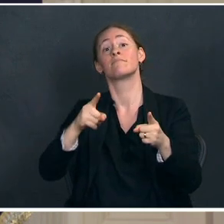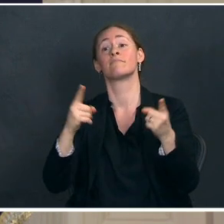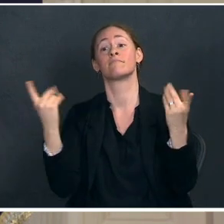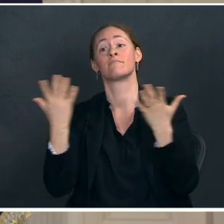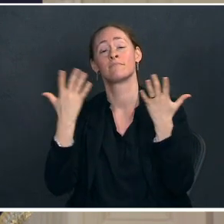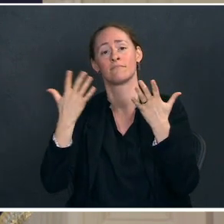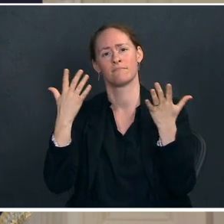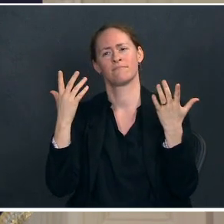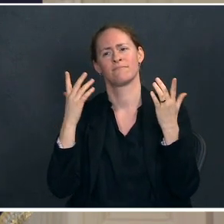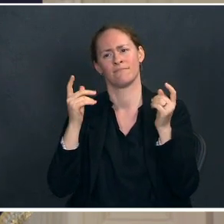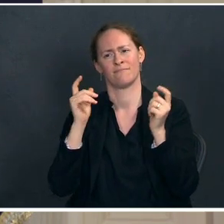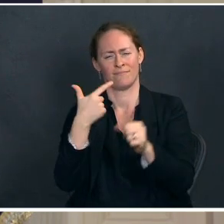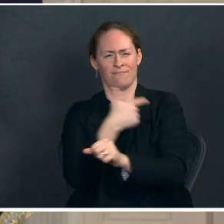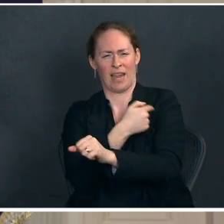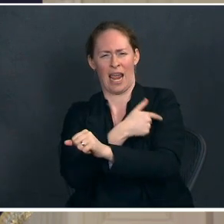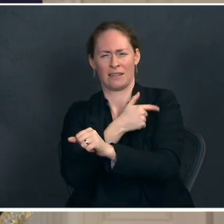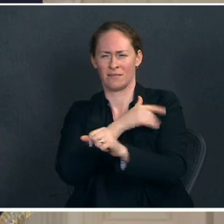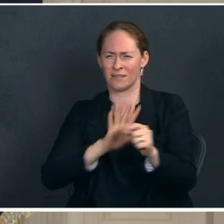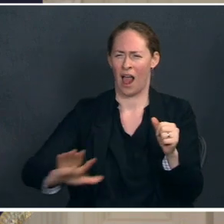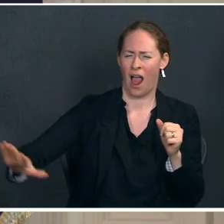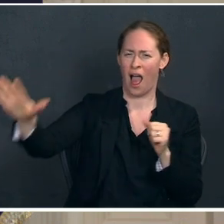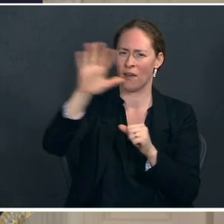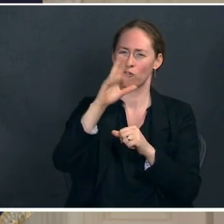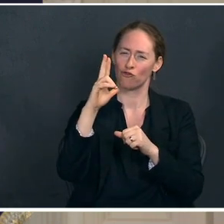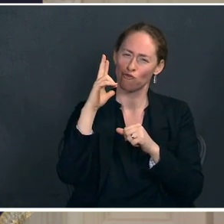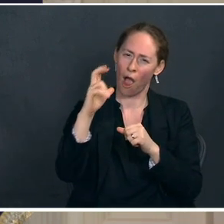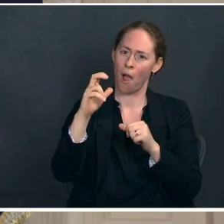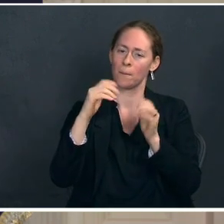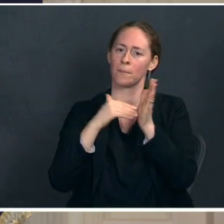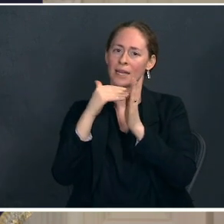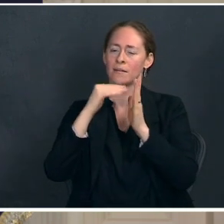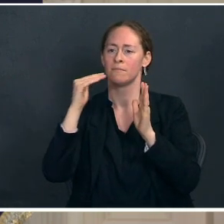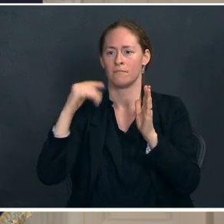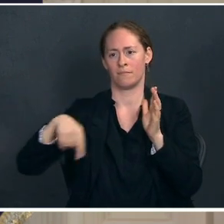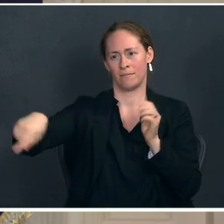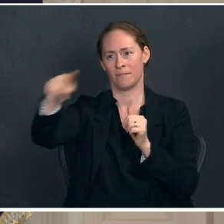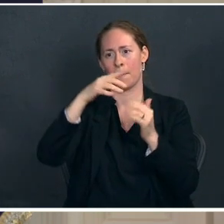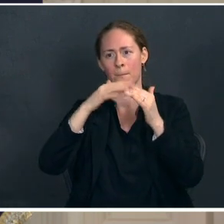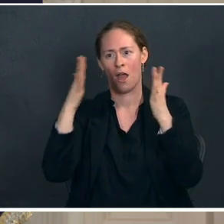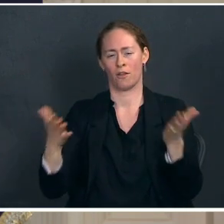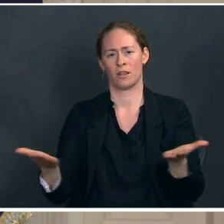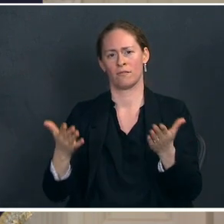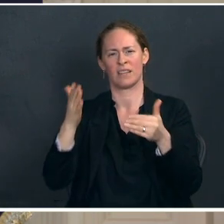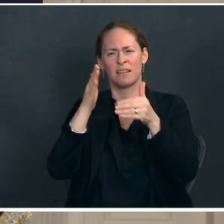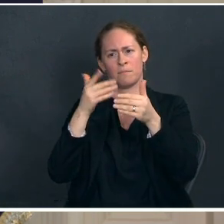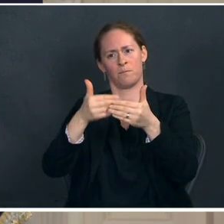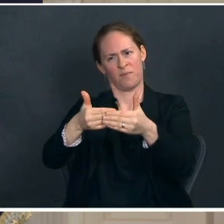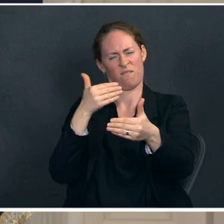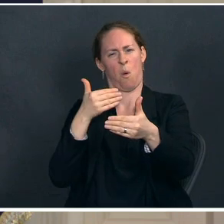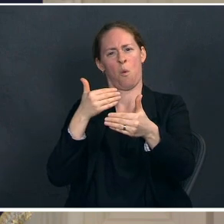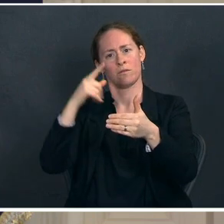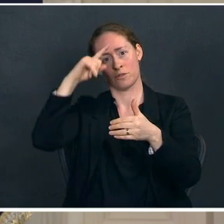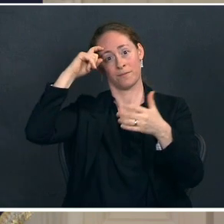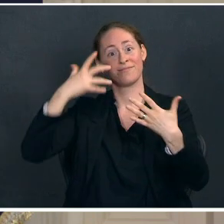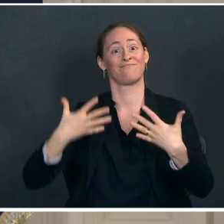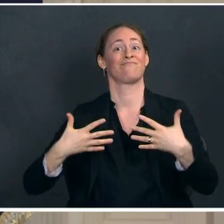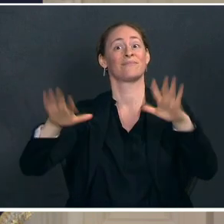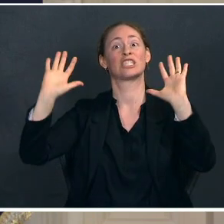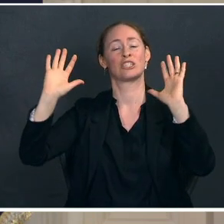by the end of the summer, beginning of the fall. But we want to make -- look, that's -- I want to repeat: